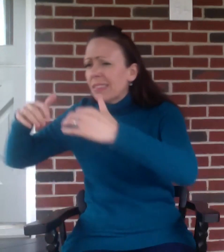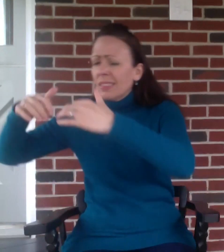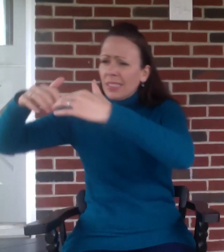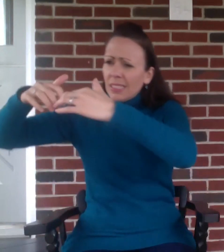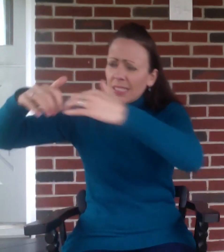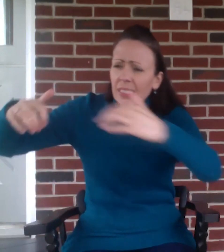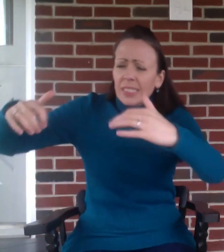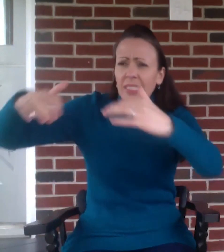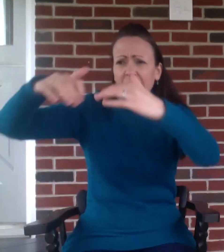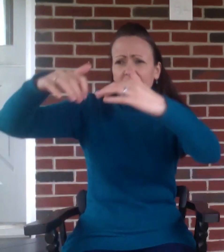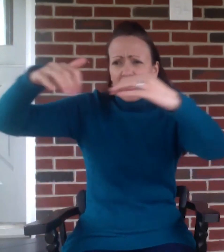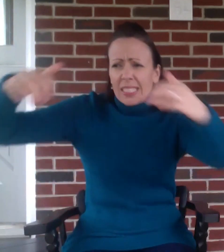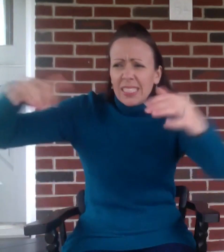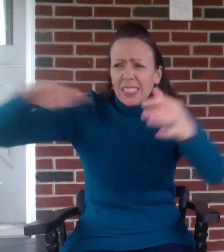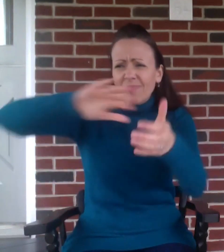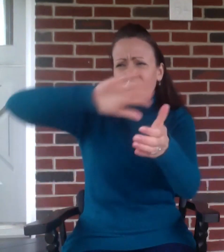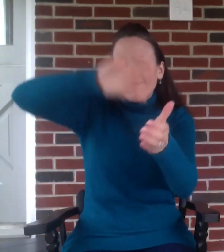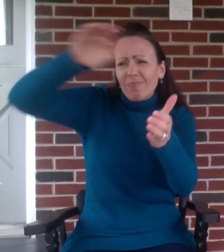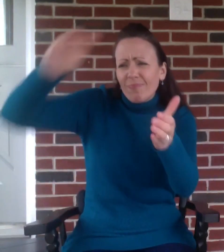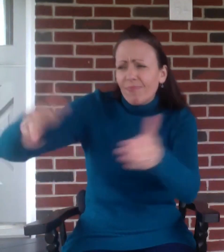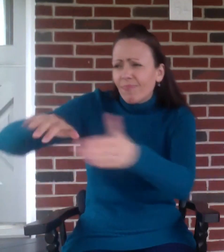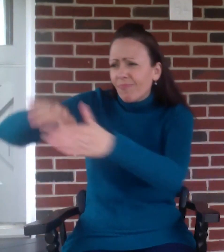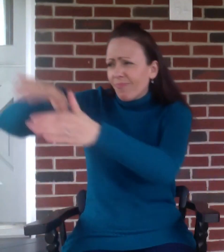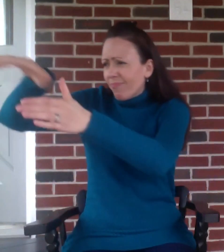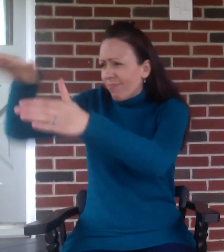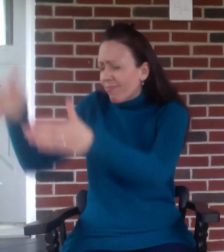burning and burying.